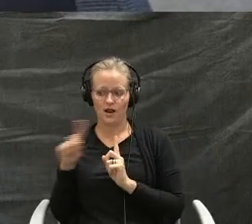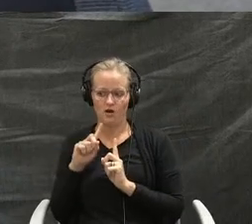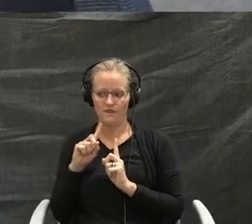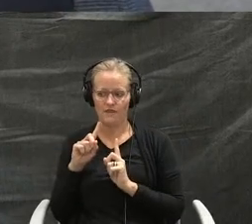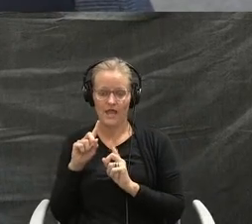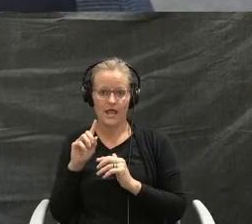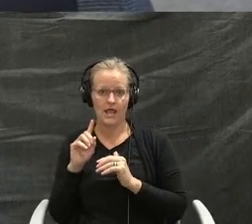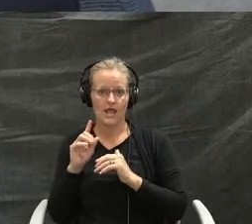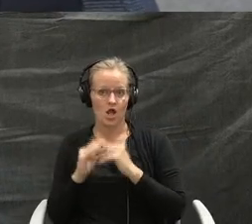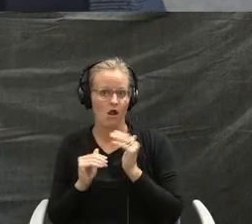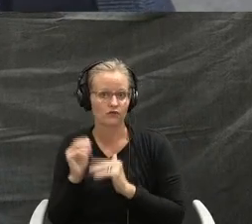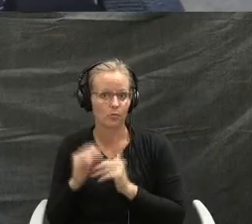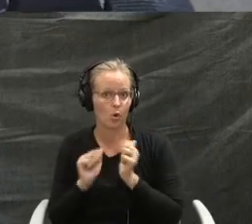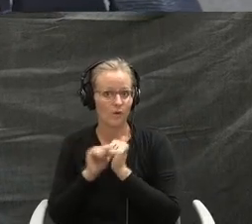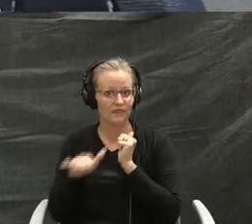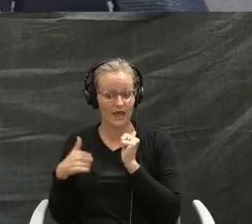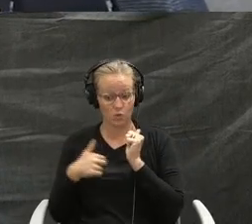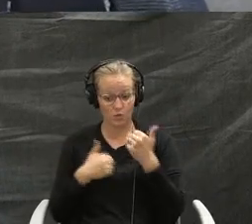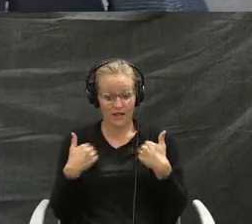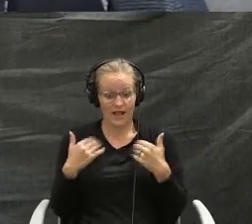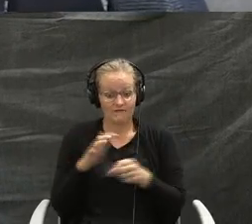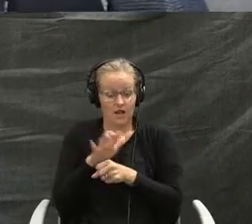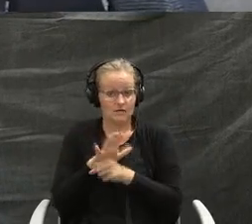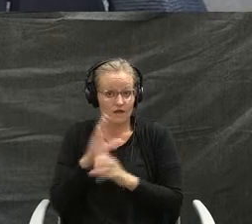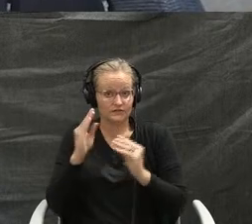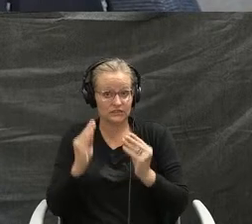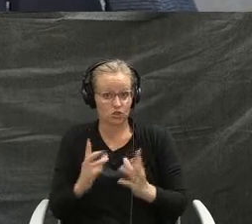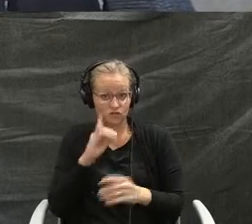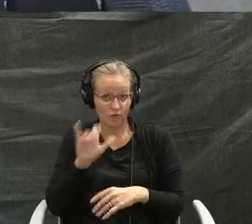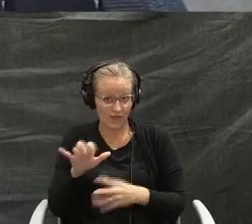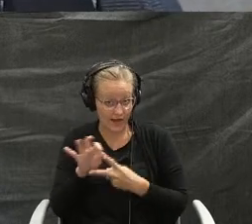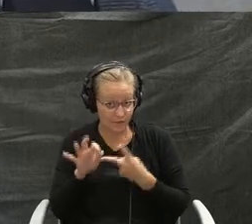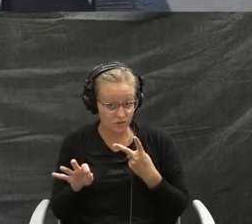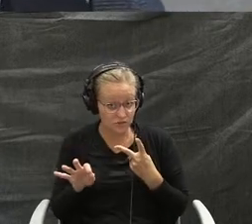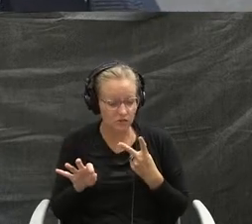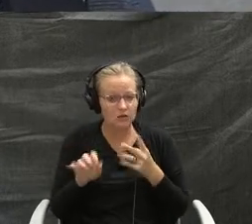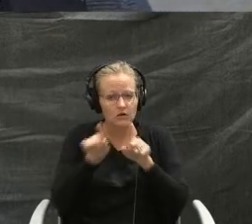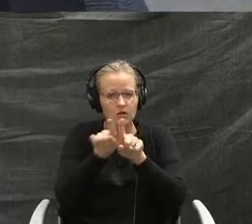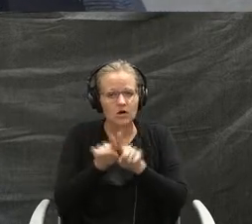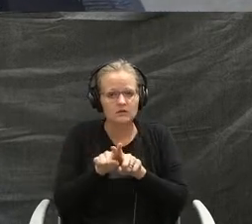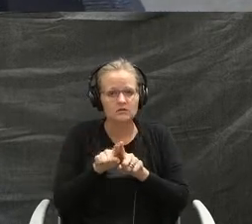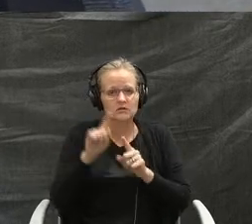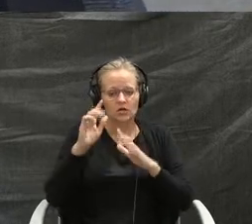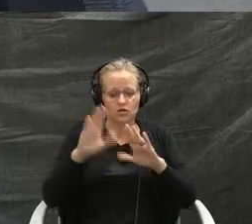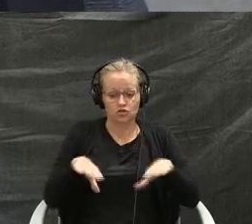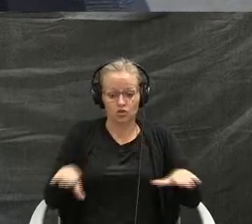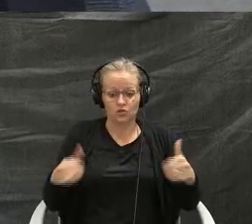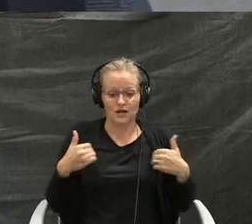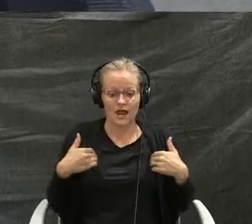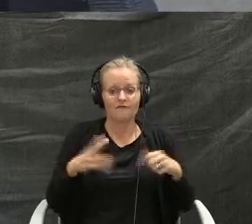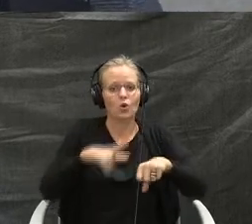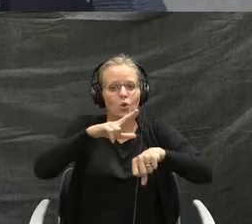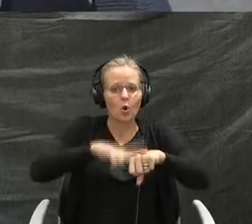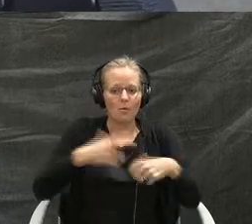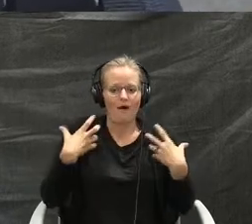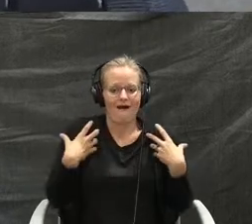enough reserve teachers? Lastly, we need to consider can children have normal healthy social? An emotional experiences at school